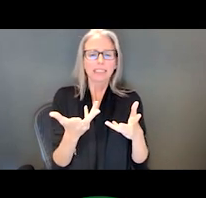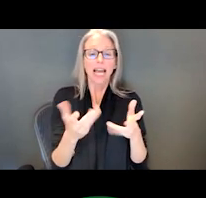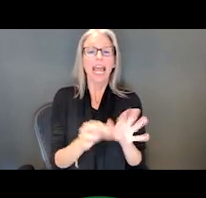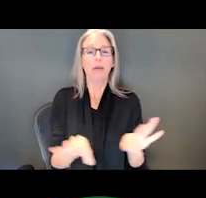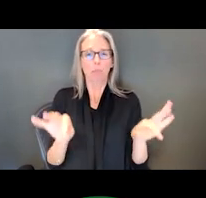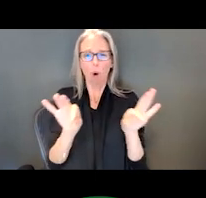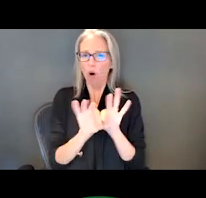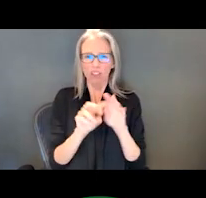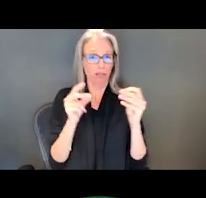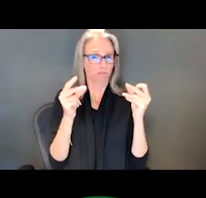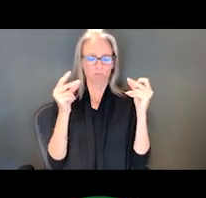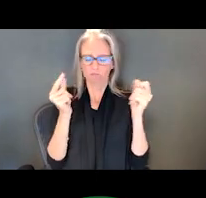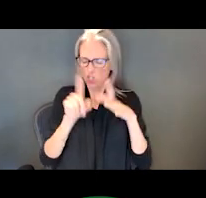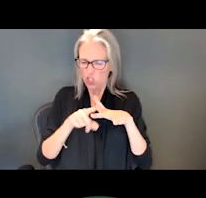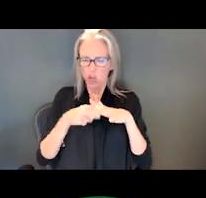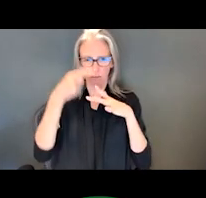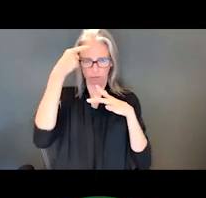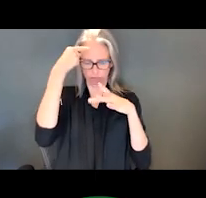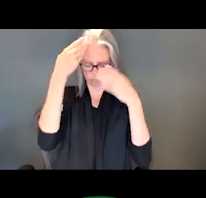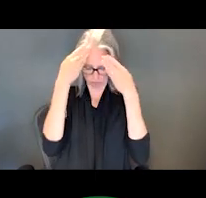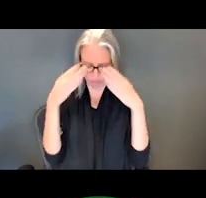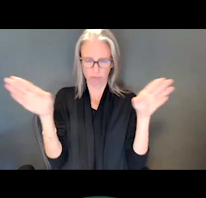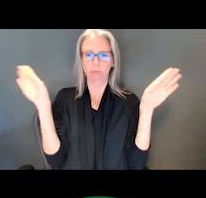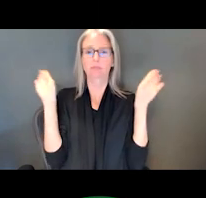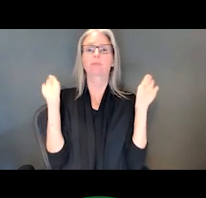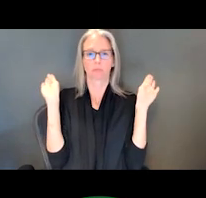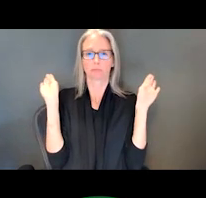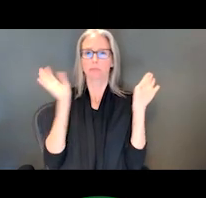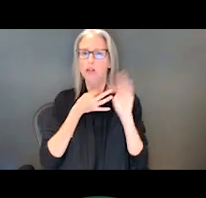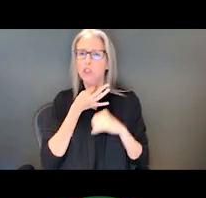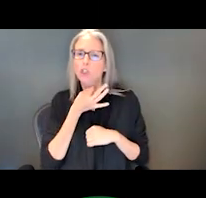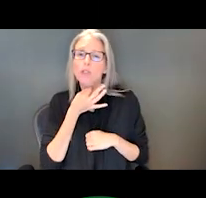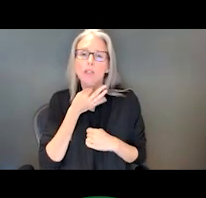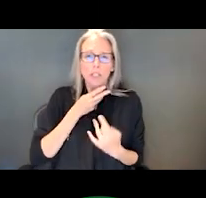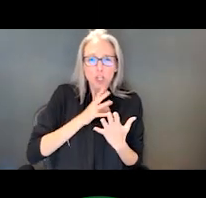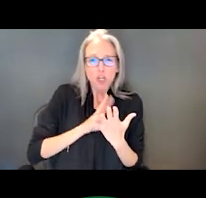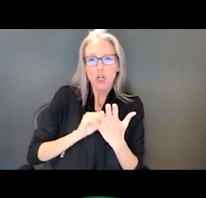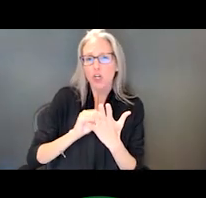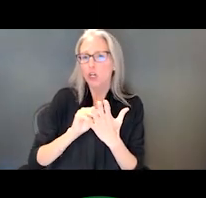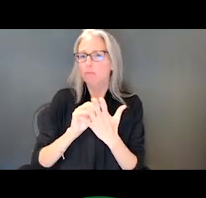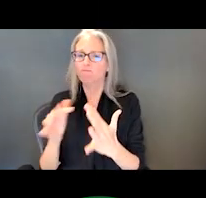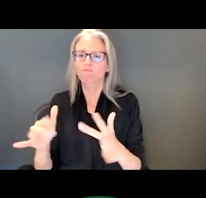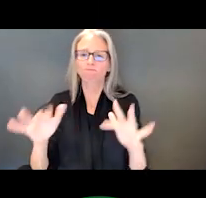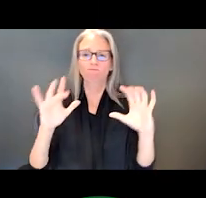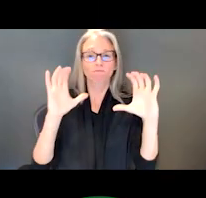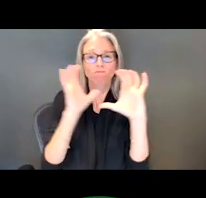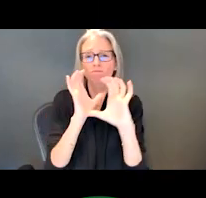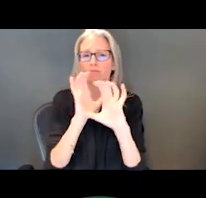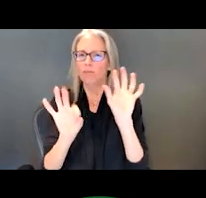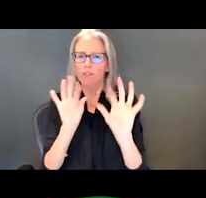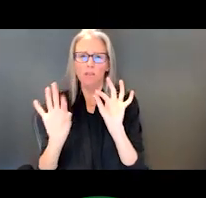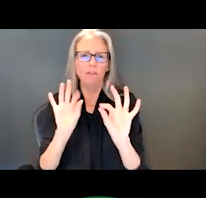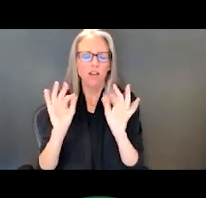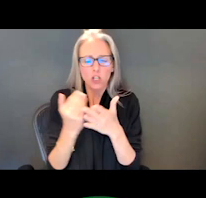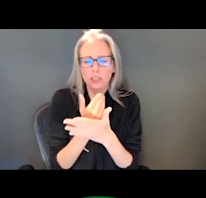and just be better and and and to really shift that mindset, I think it's fundamental because.